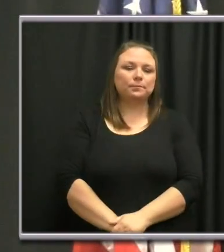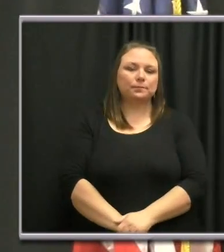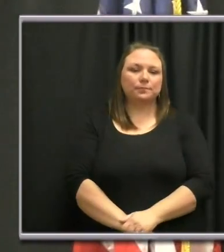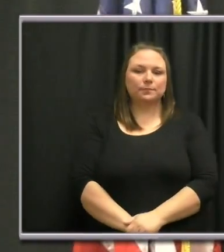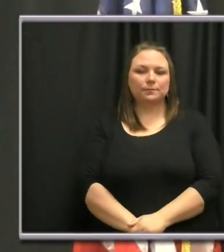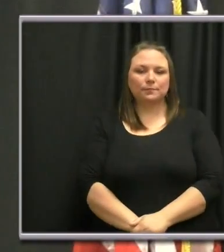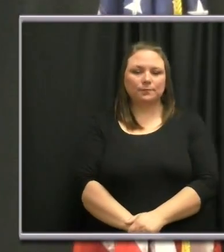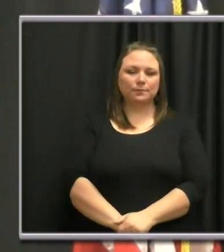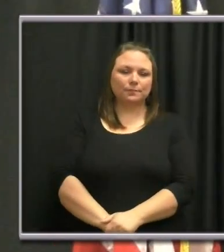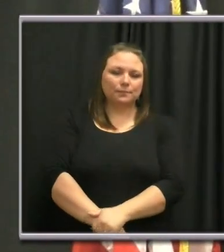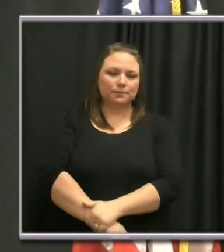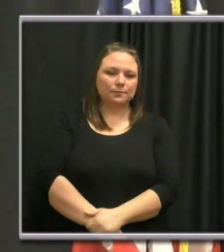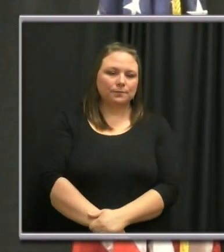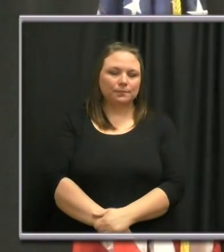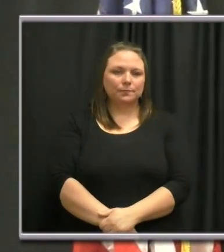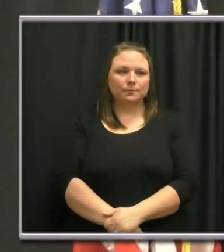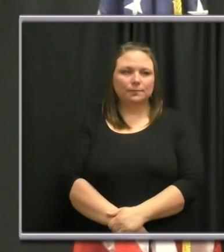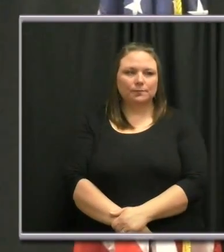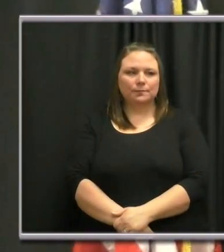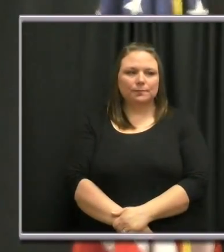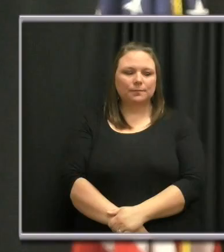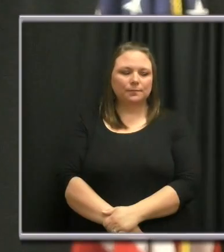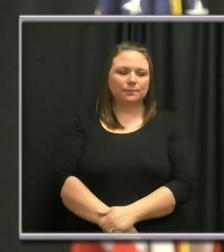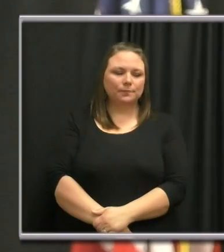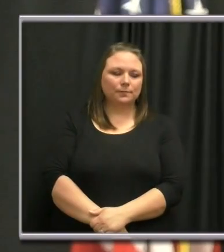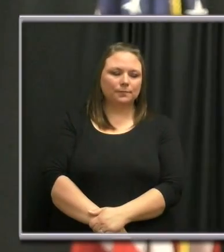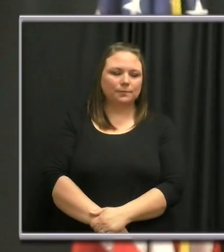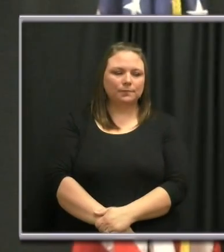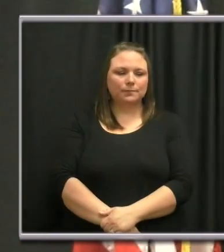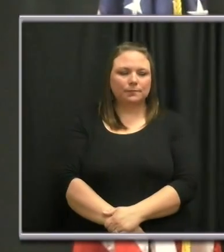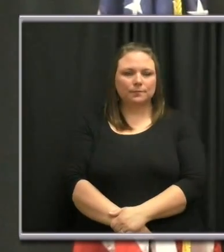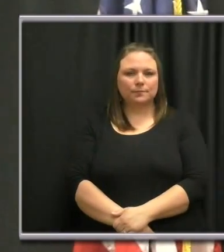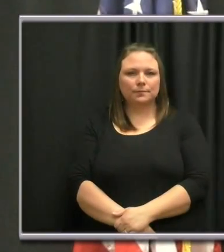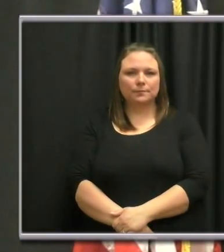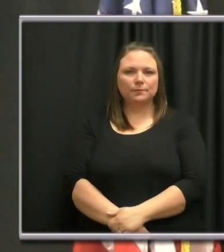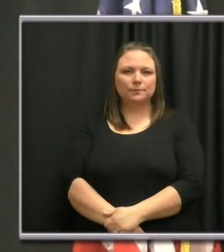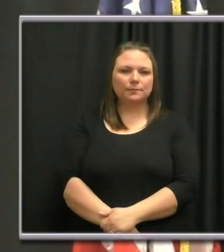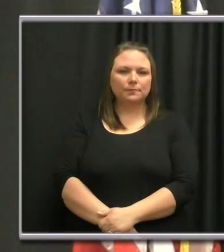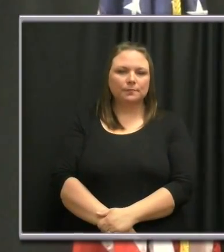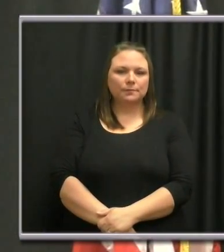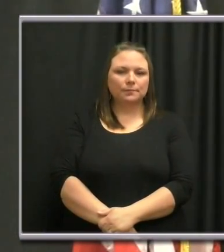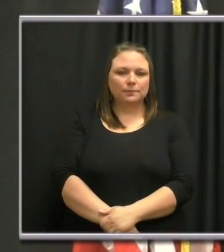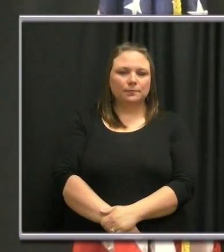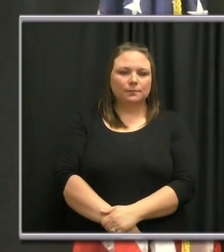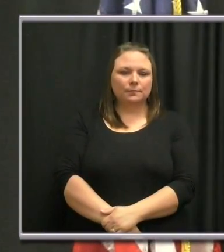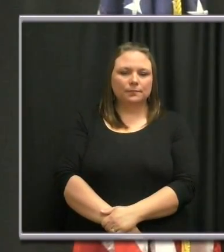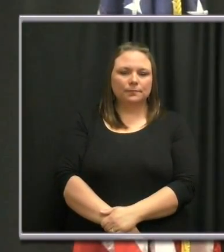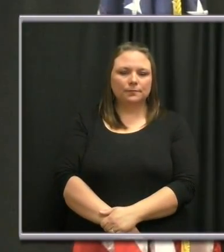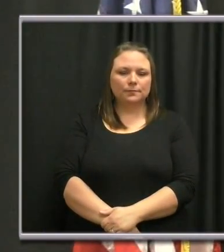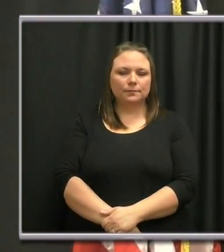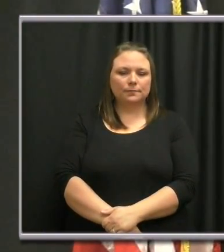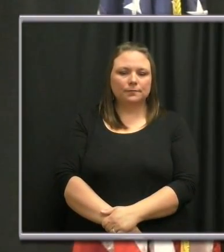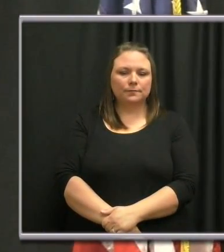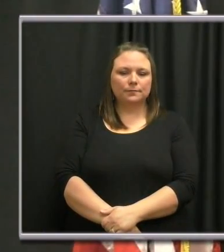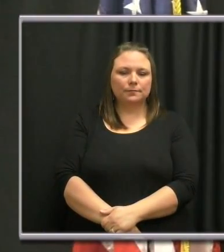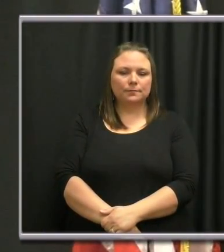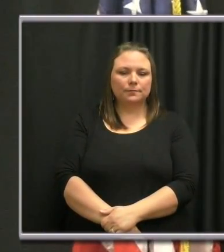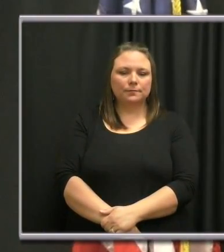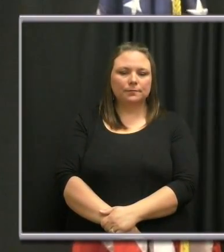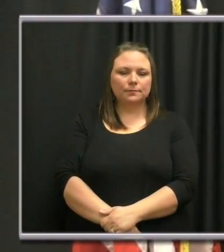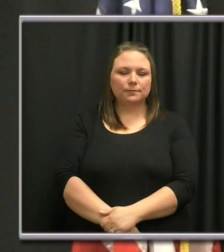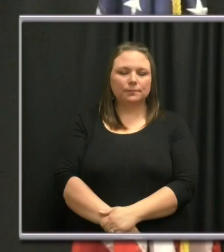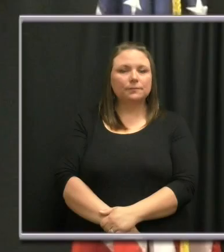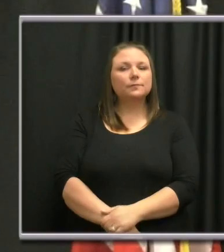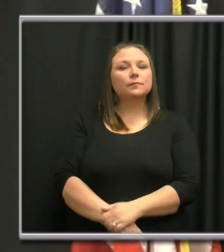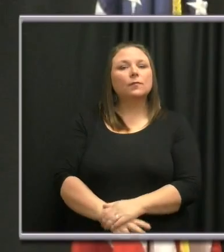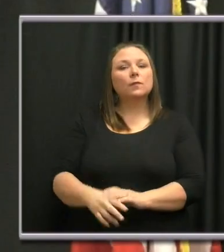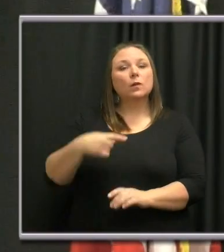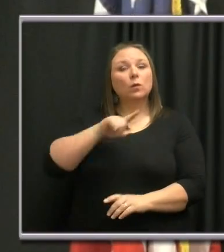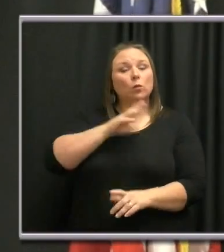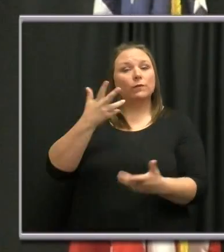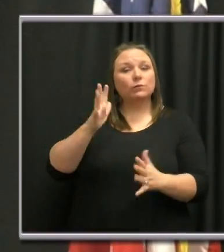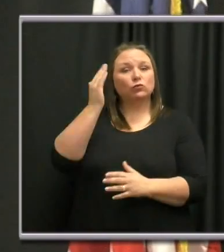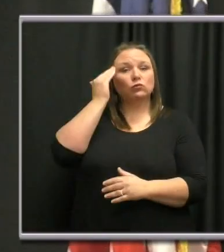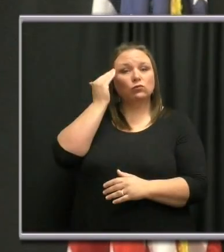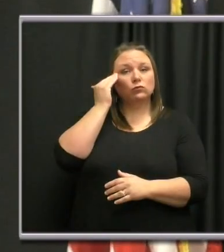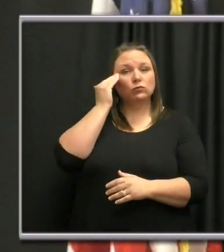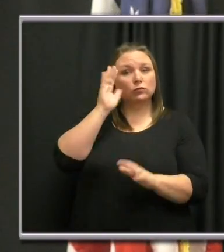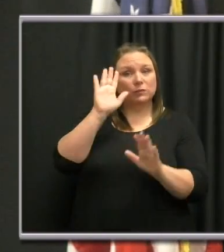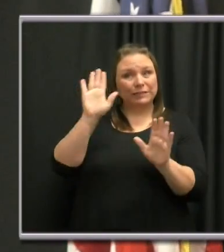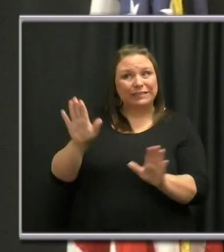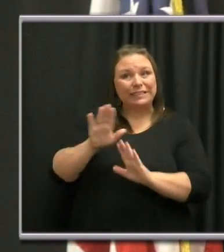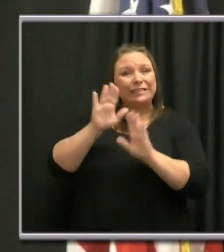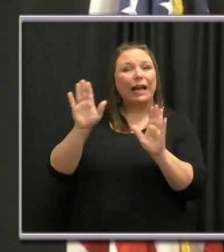DEFERRED TO DOCK CHIEF ANDERSON